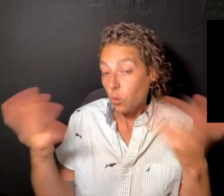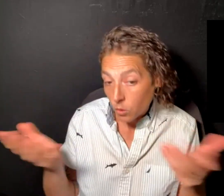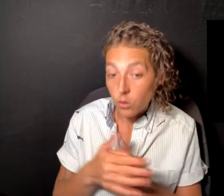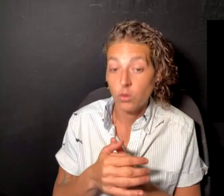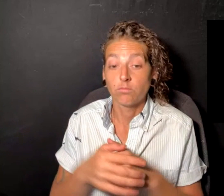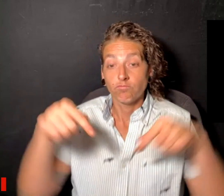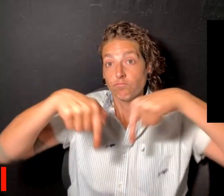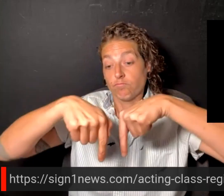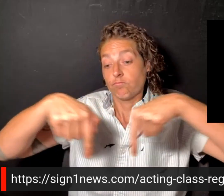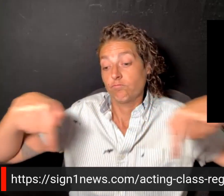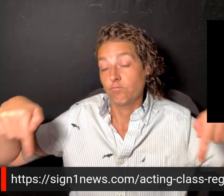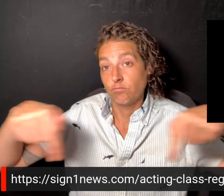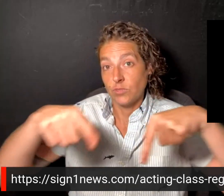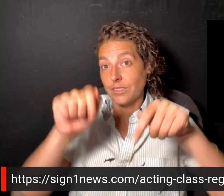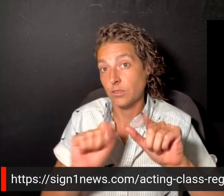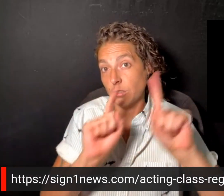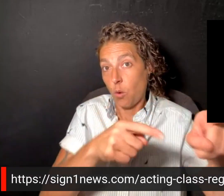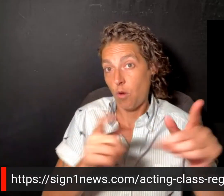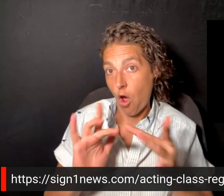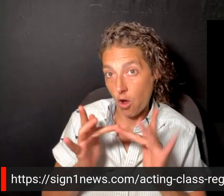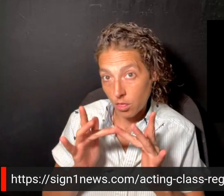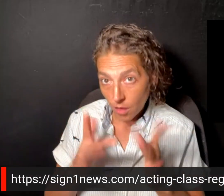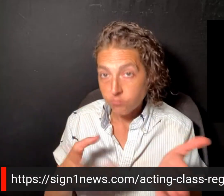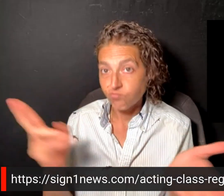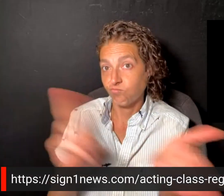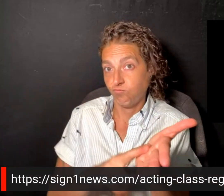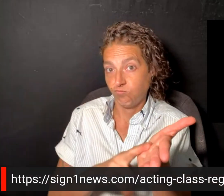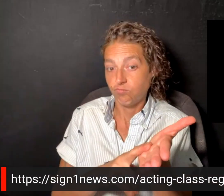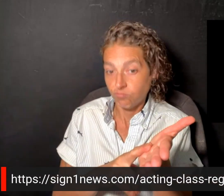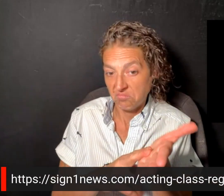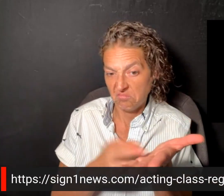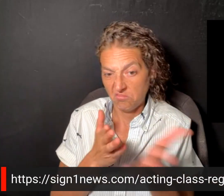and here is the online setup if you want to use your computer or laptop.